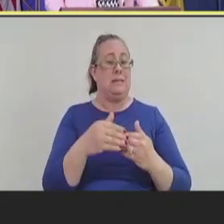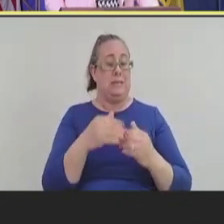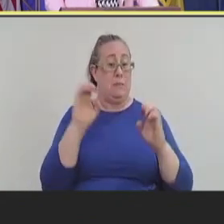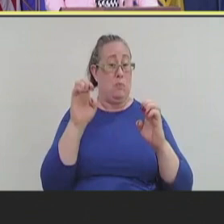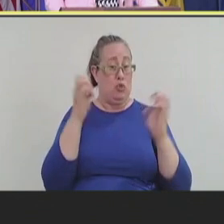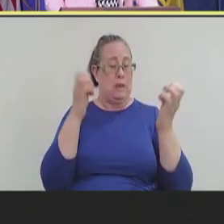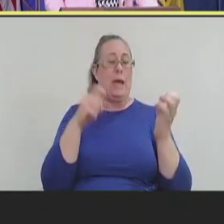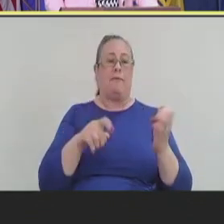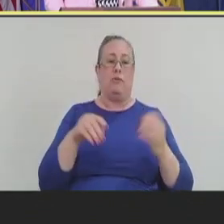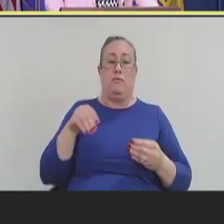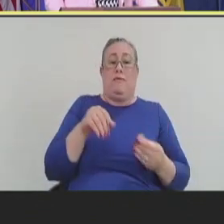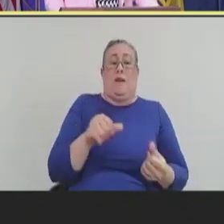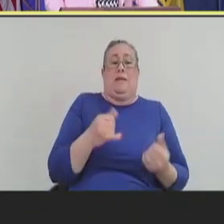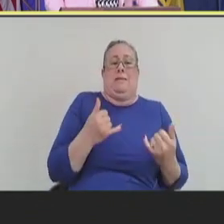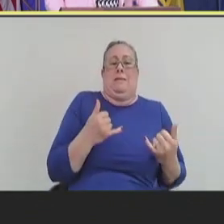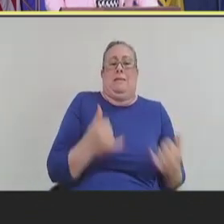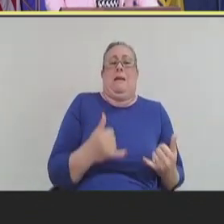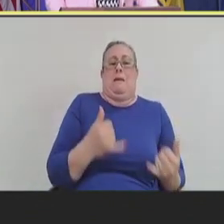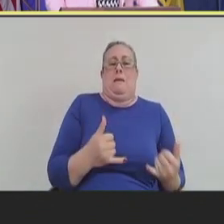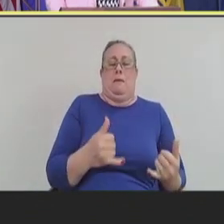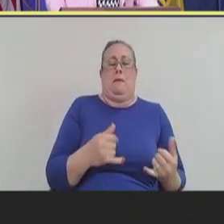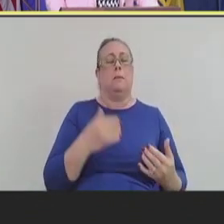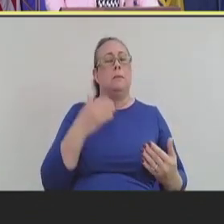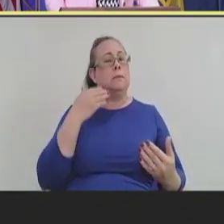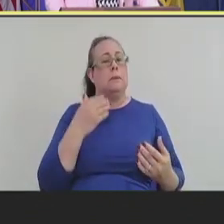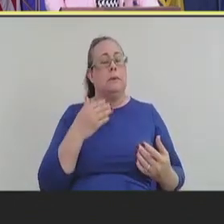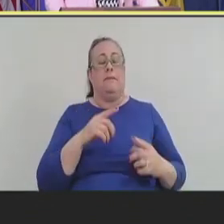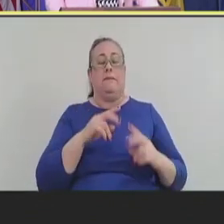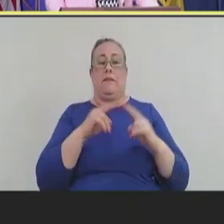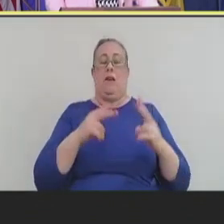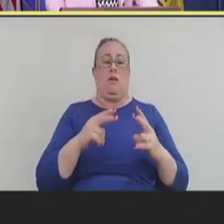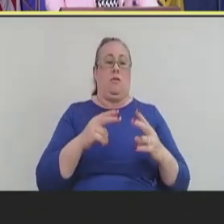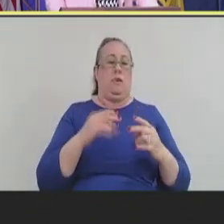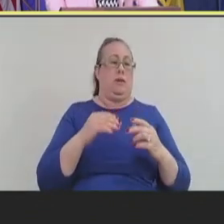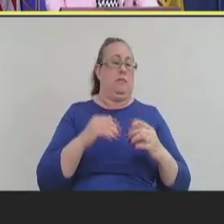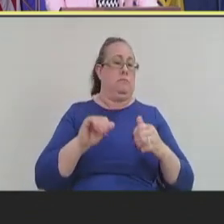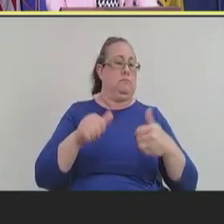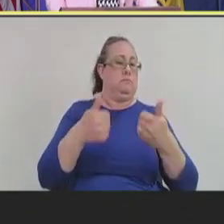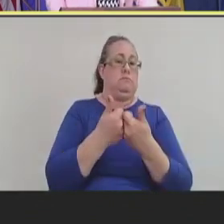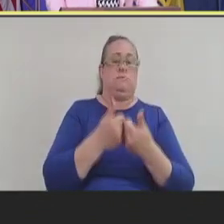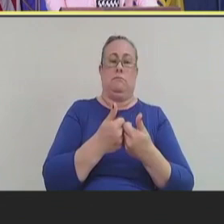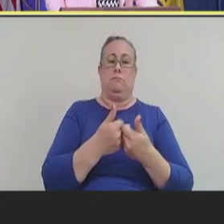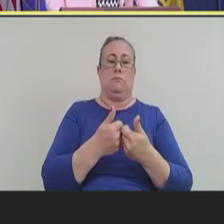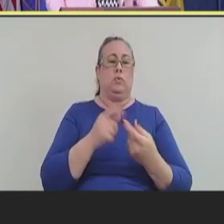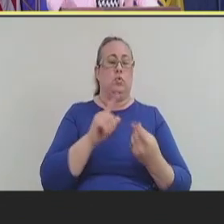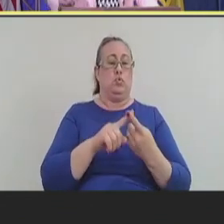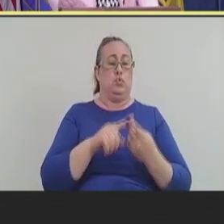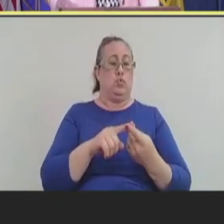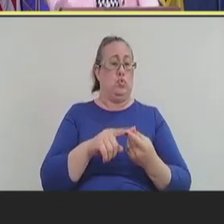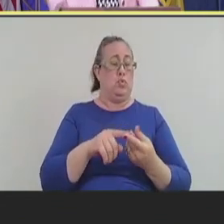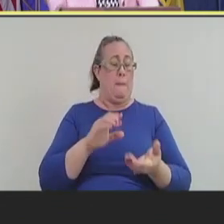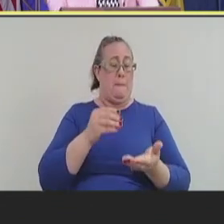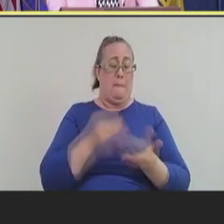It is incredibly challenging to throw just gobs of money at a problem in an emergency.